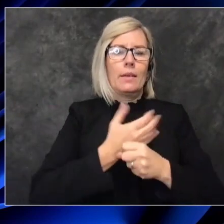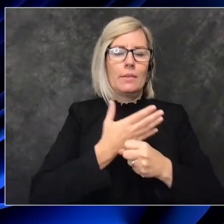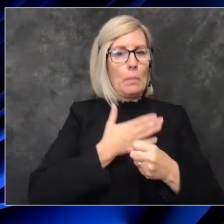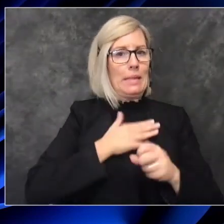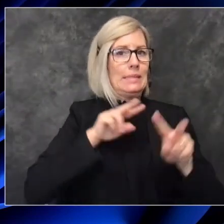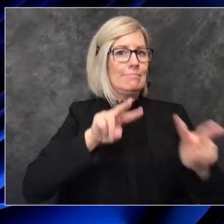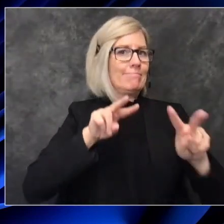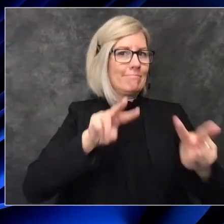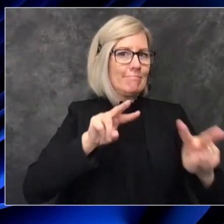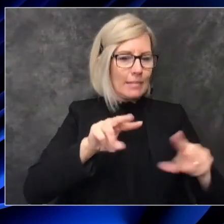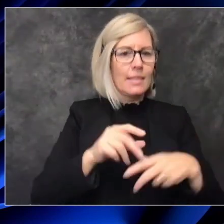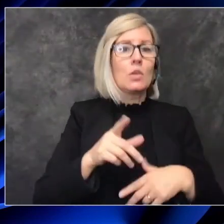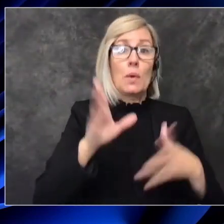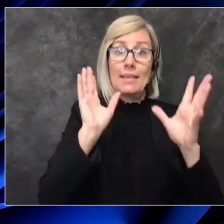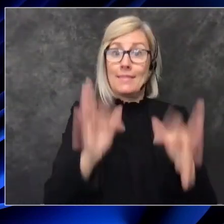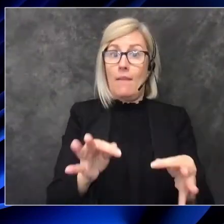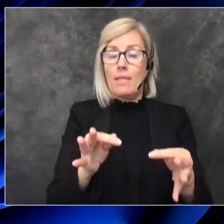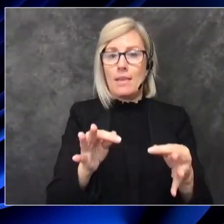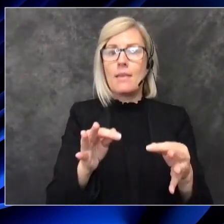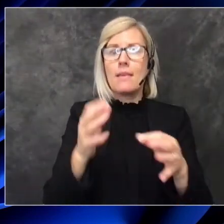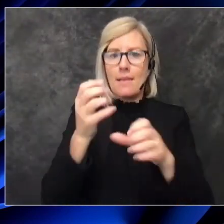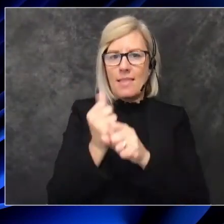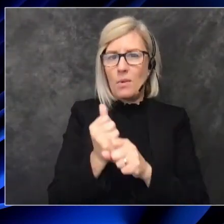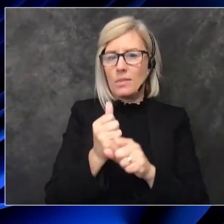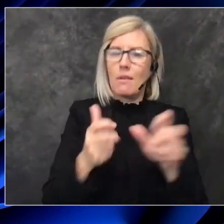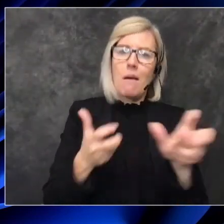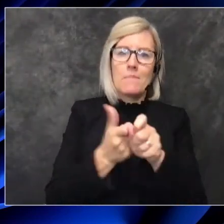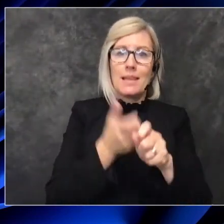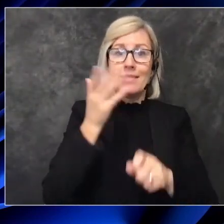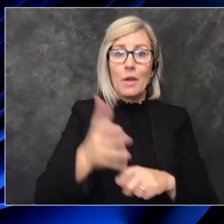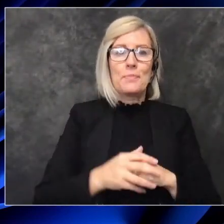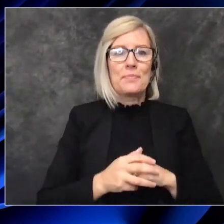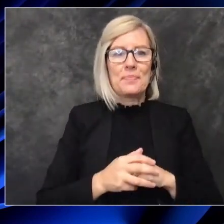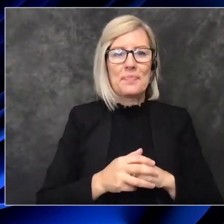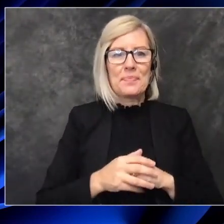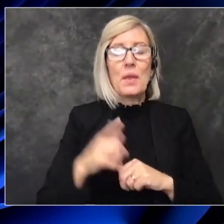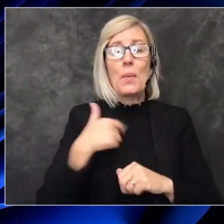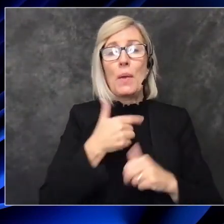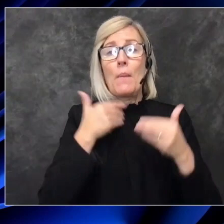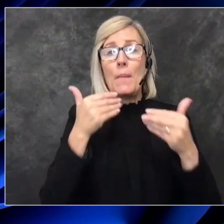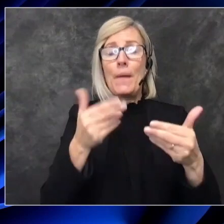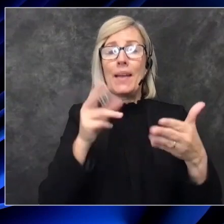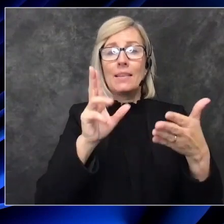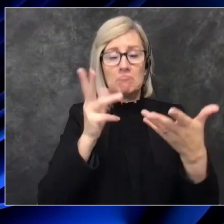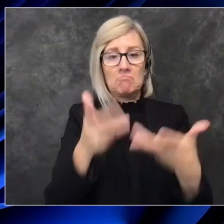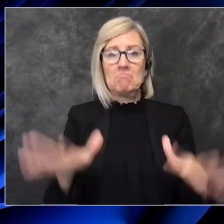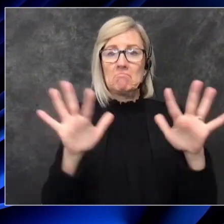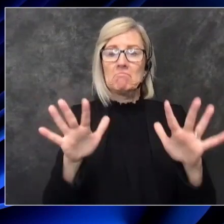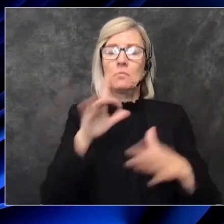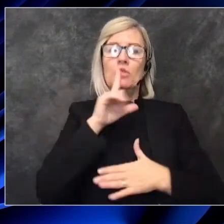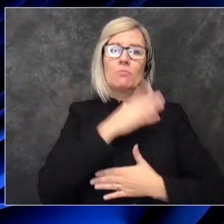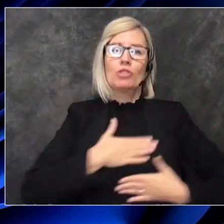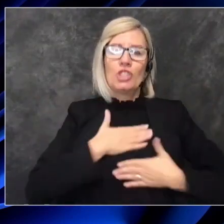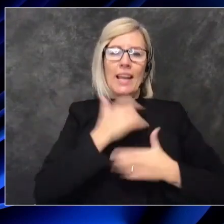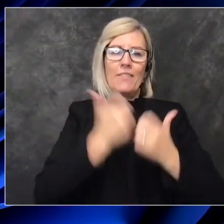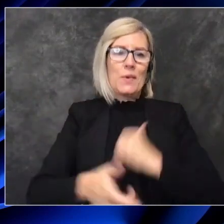definitely get those updates. There so we will go ahead and sign off and I just really appreciate everybody for listening and thanks.